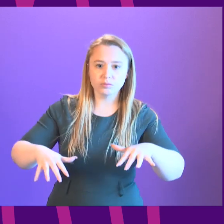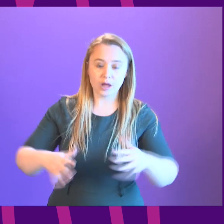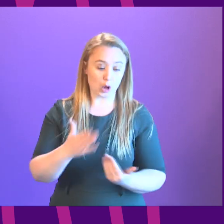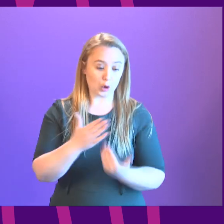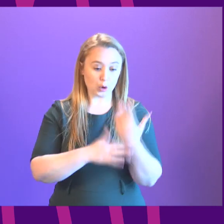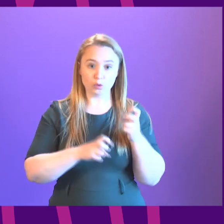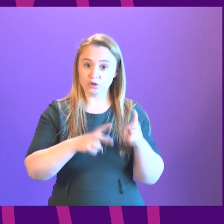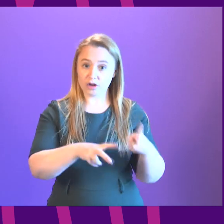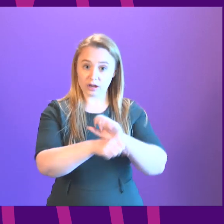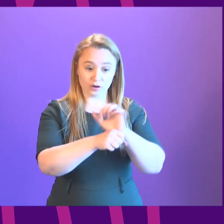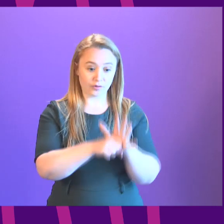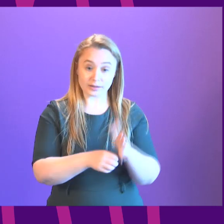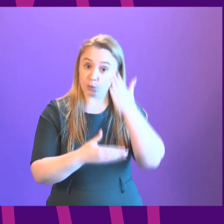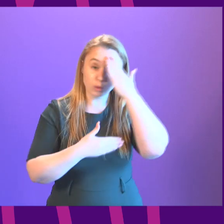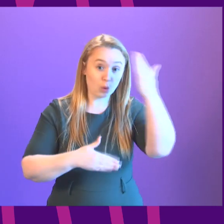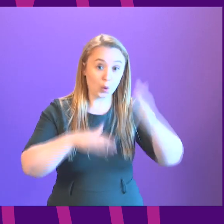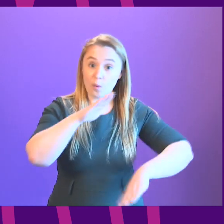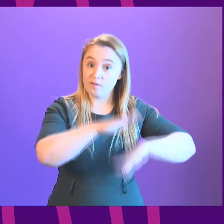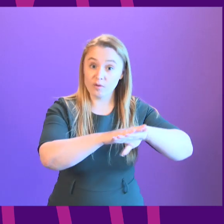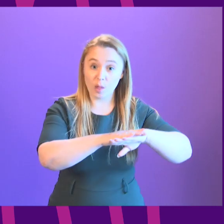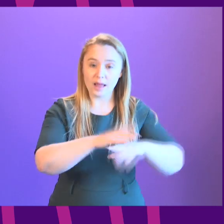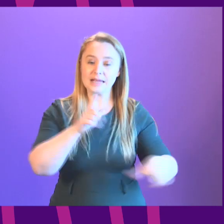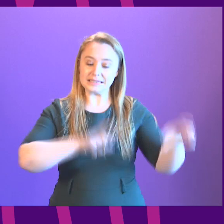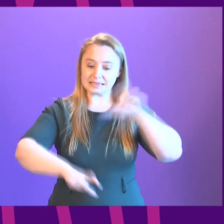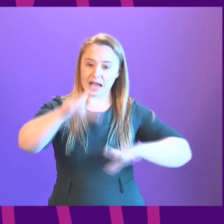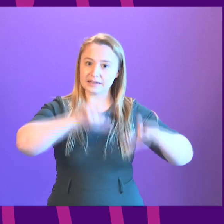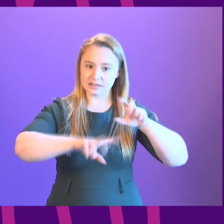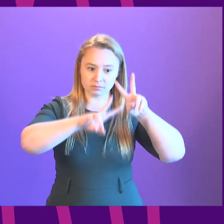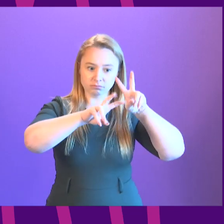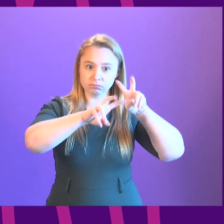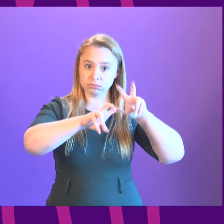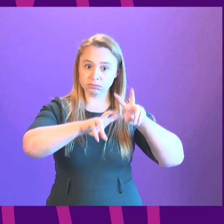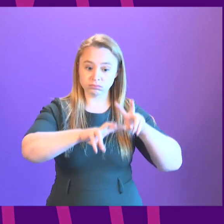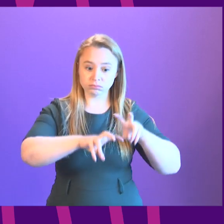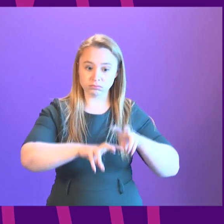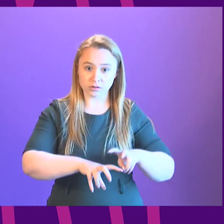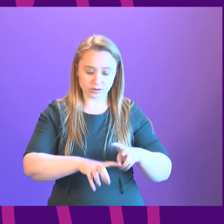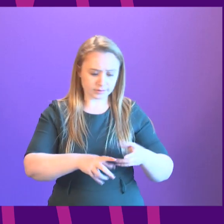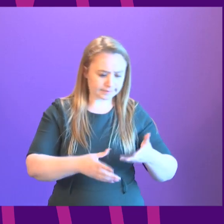Literally as we speak, we have scientists trying to understand to what extent it is